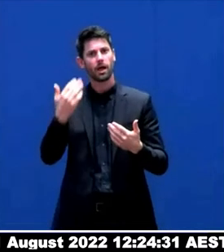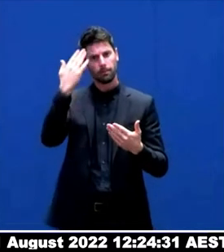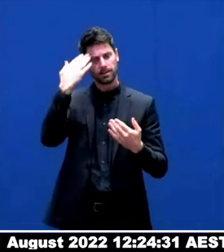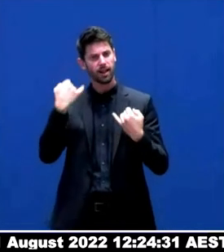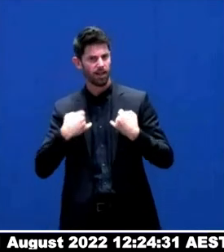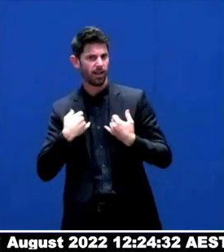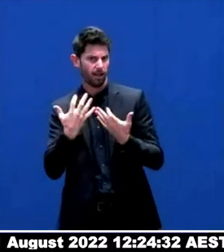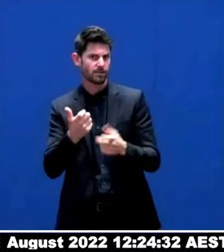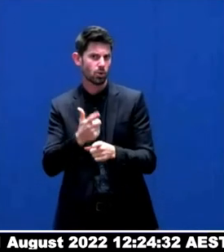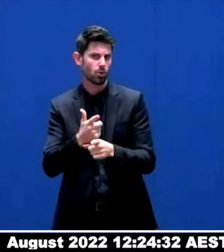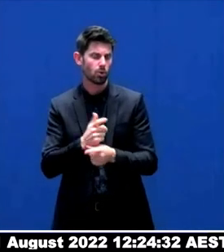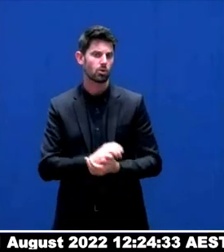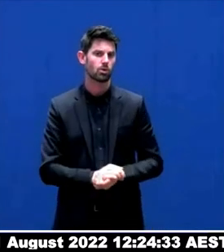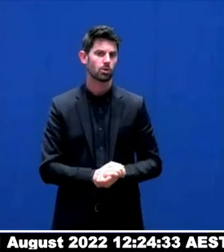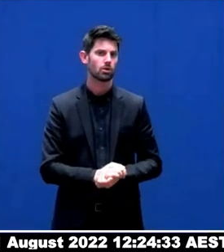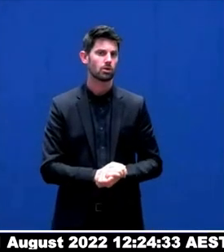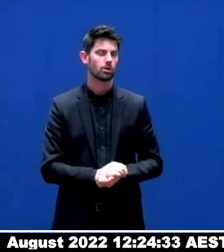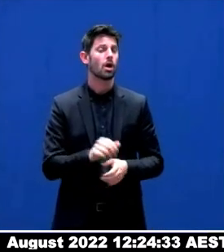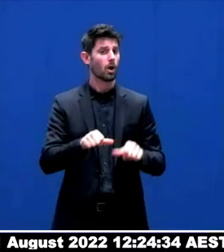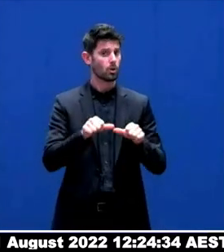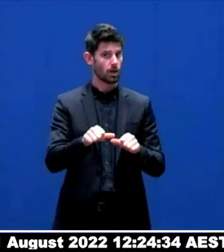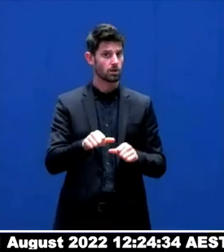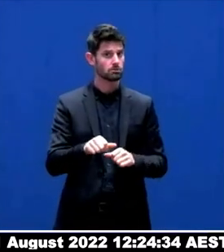So if you've got that - if you've got the Strategy - and Commissioners if you